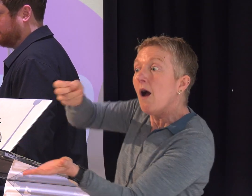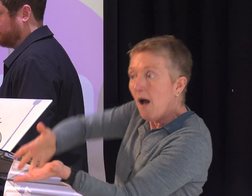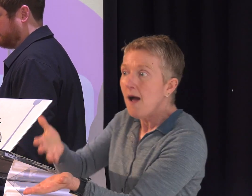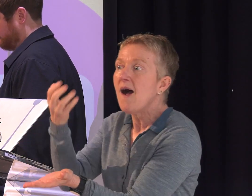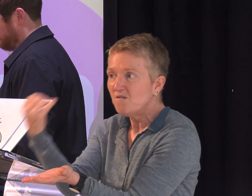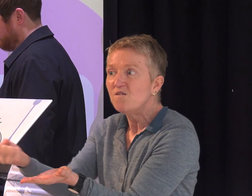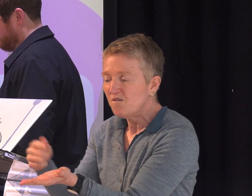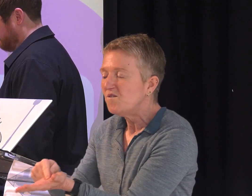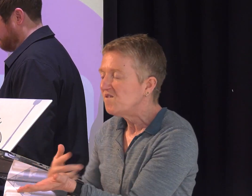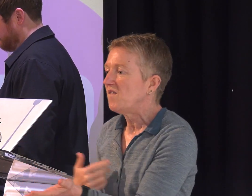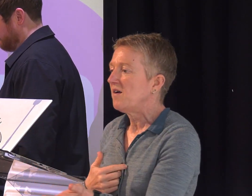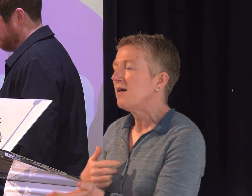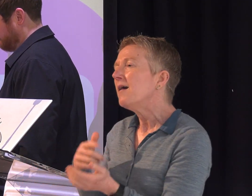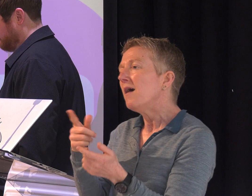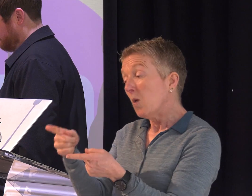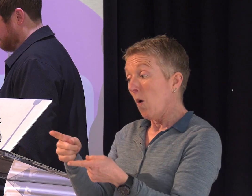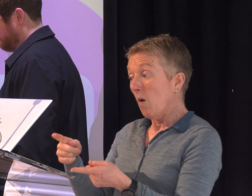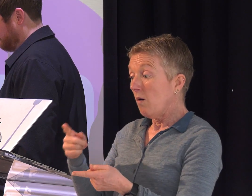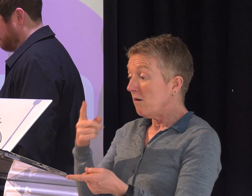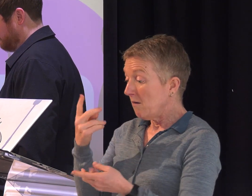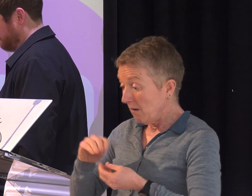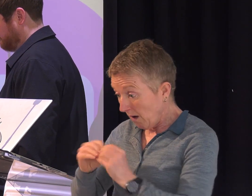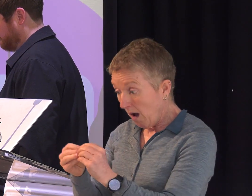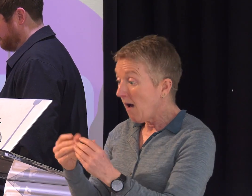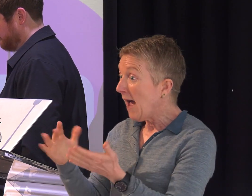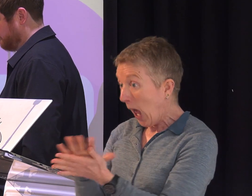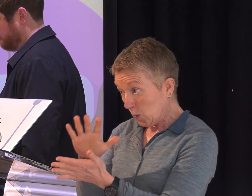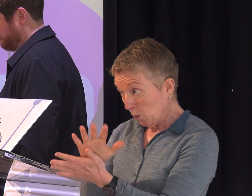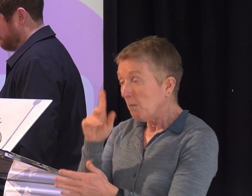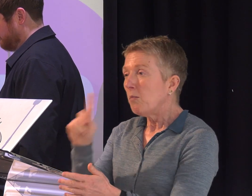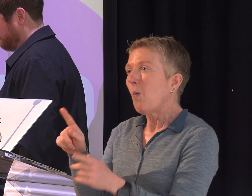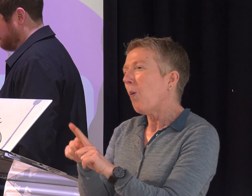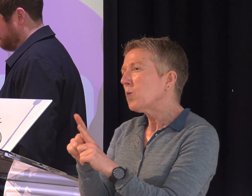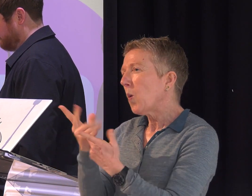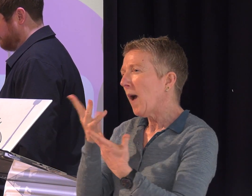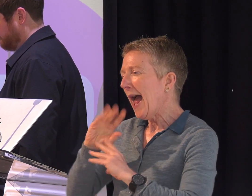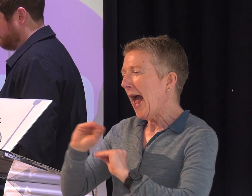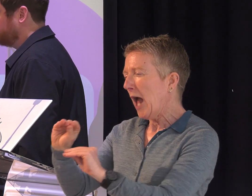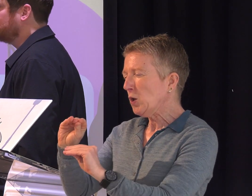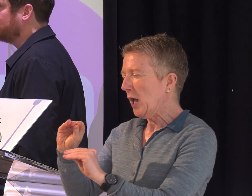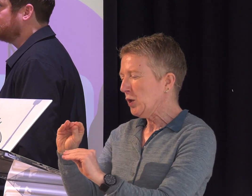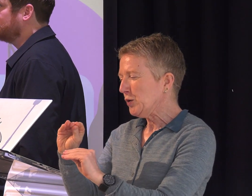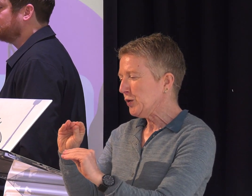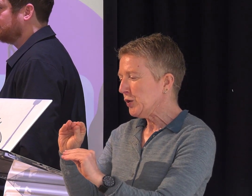In addition to being an enjoyable activity, education can be improved by having students use imaginative skills to find